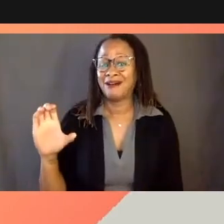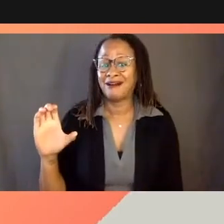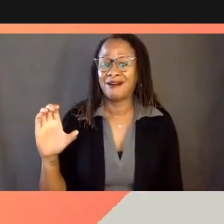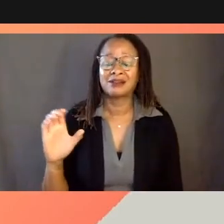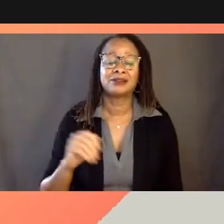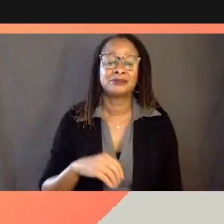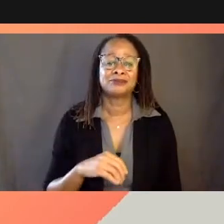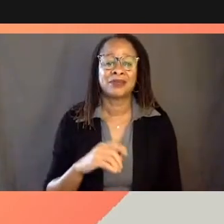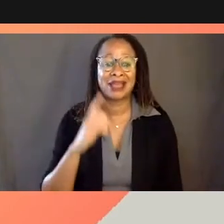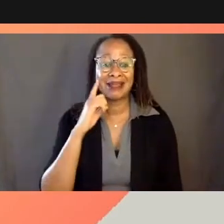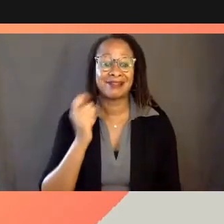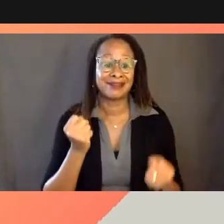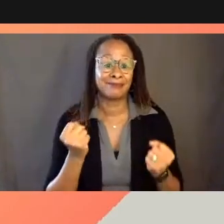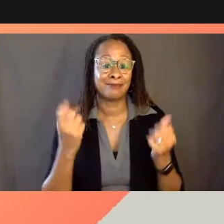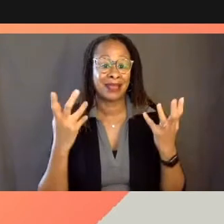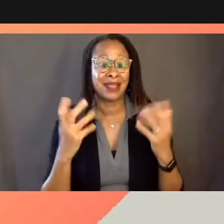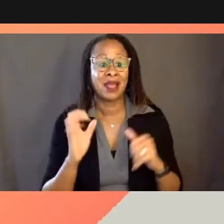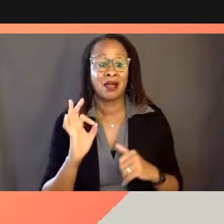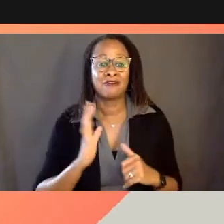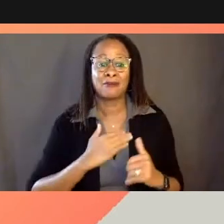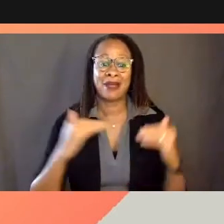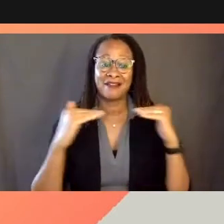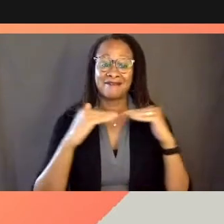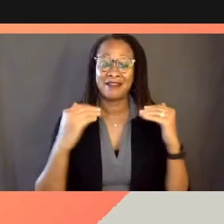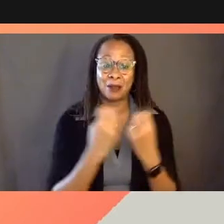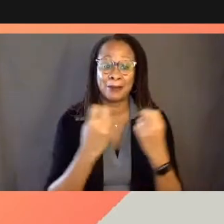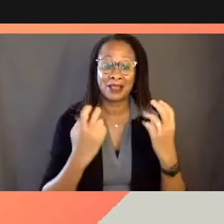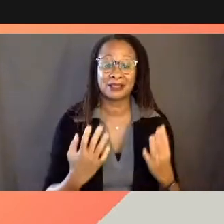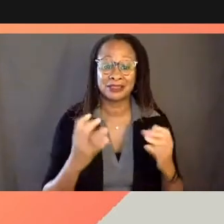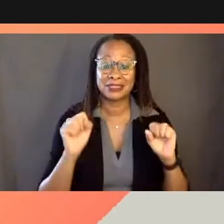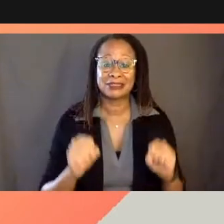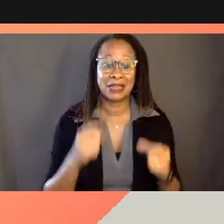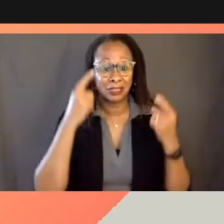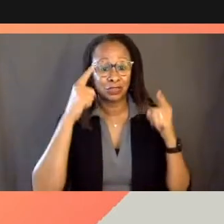and I think many of my fellow panelists can also talk about,